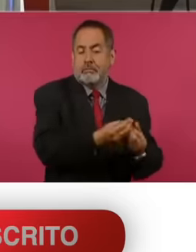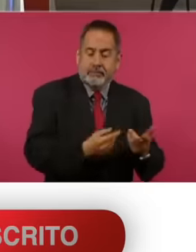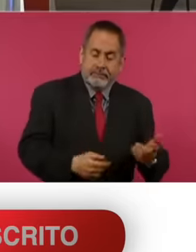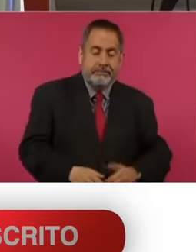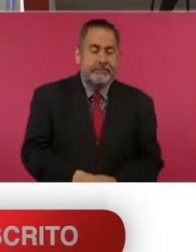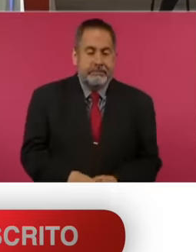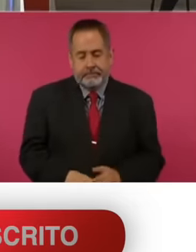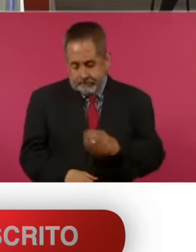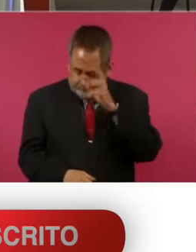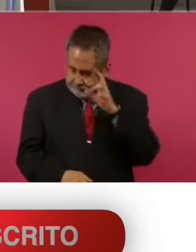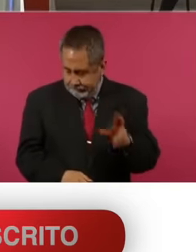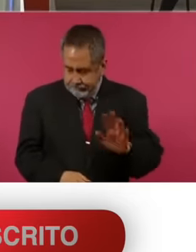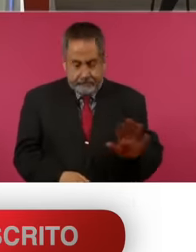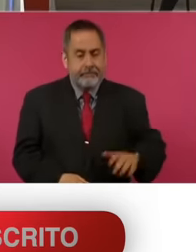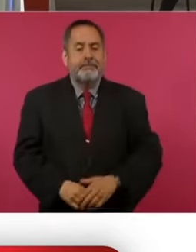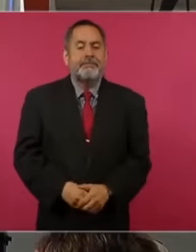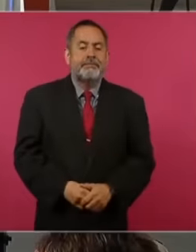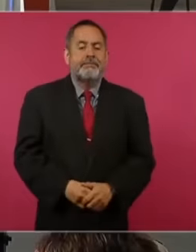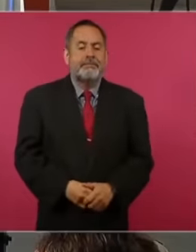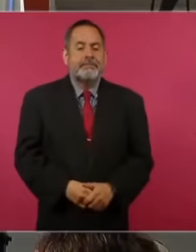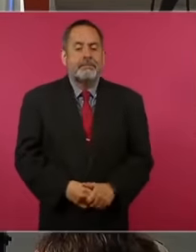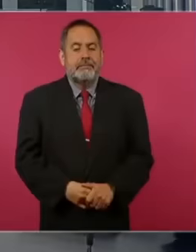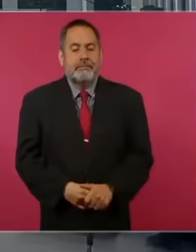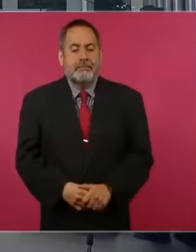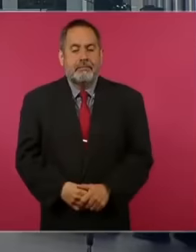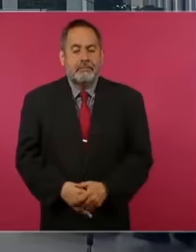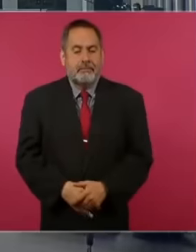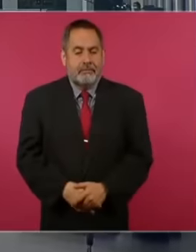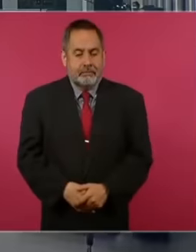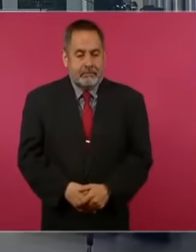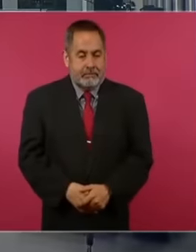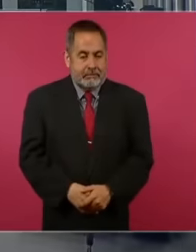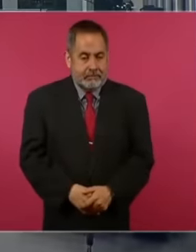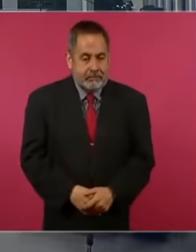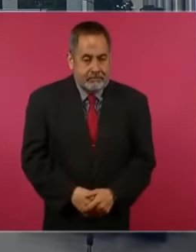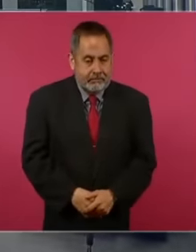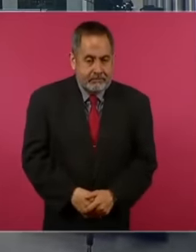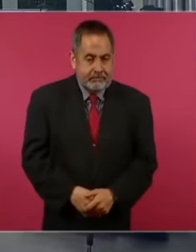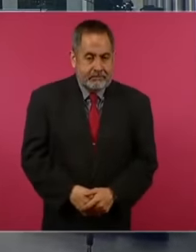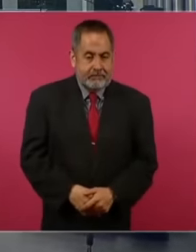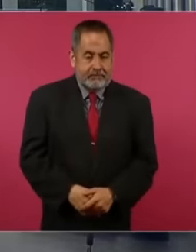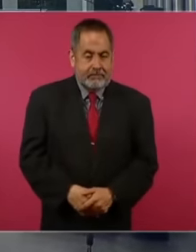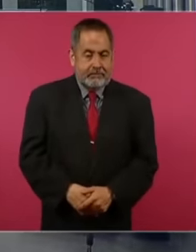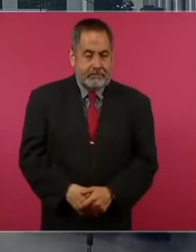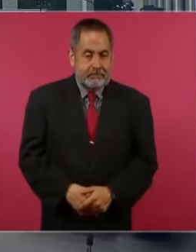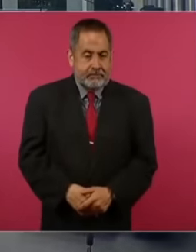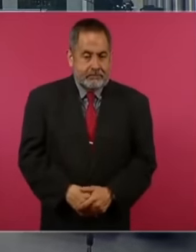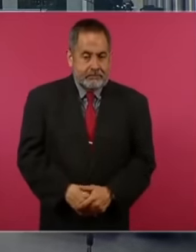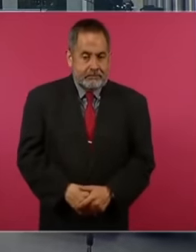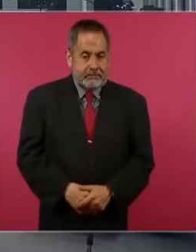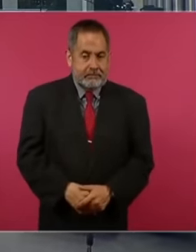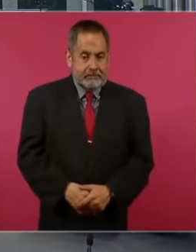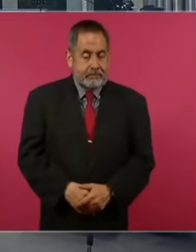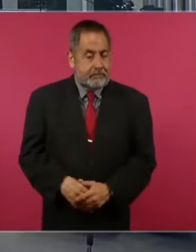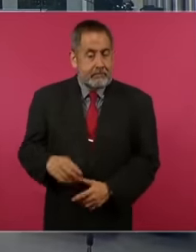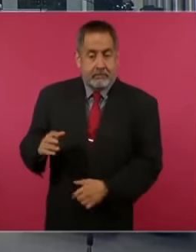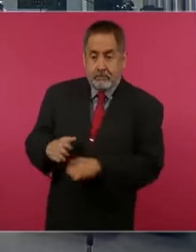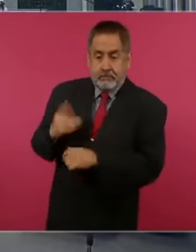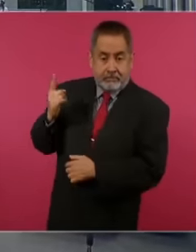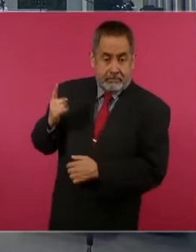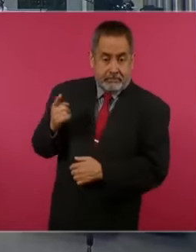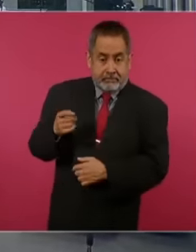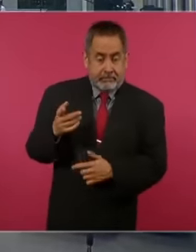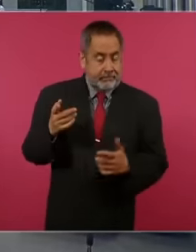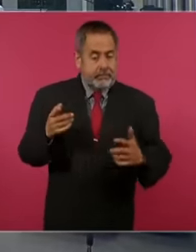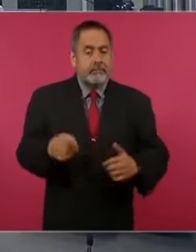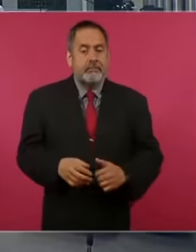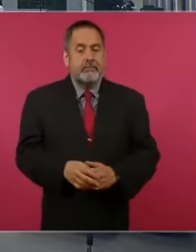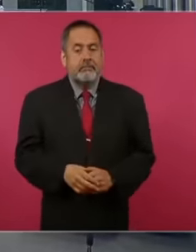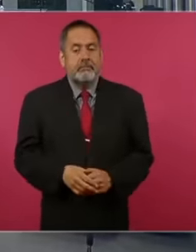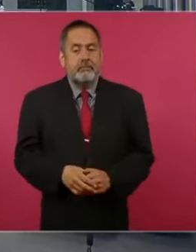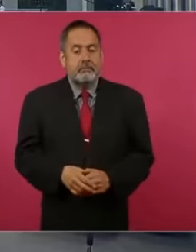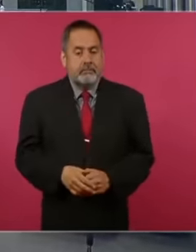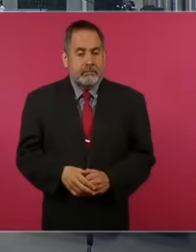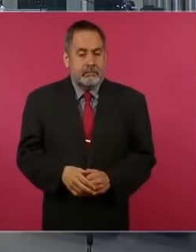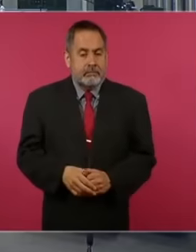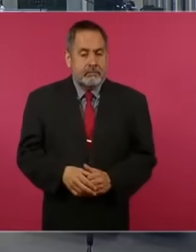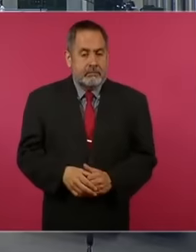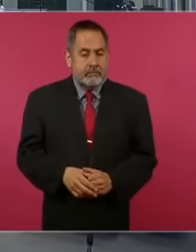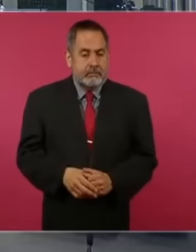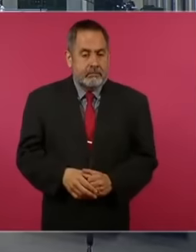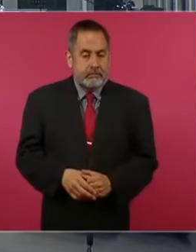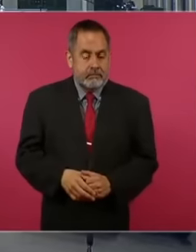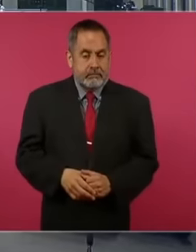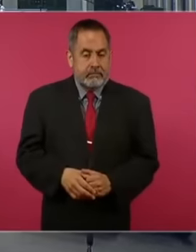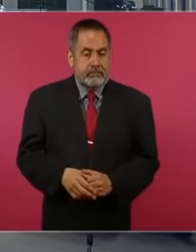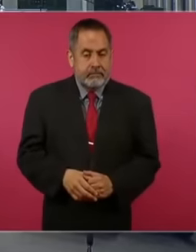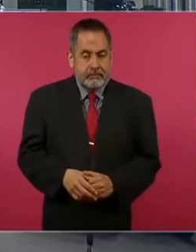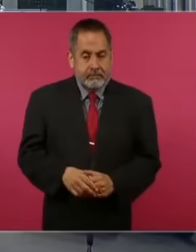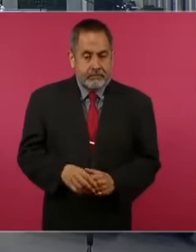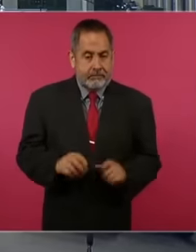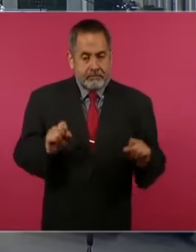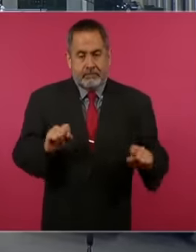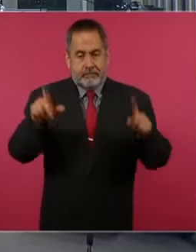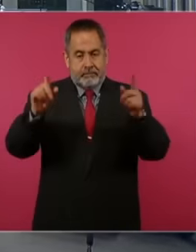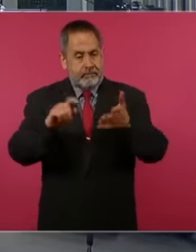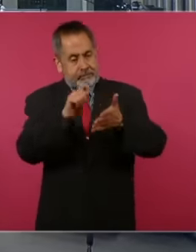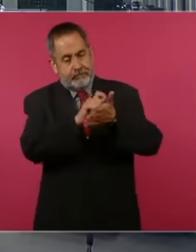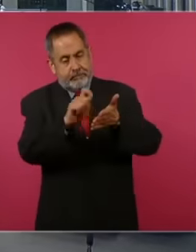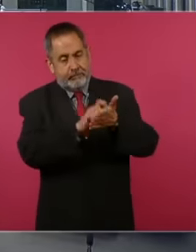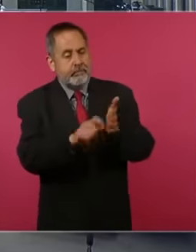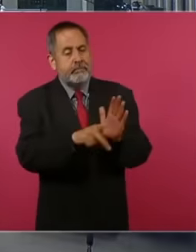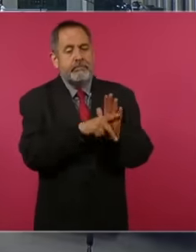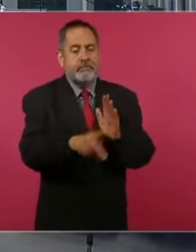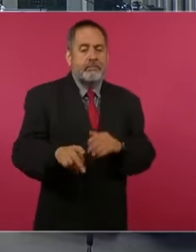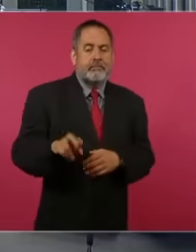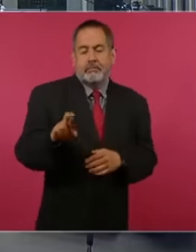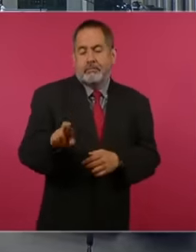respect but because we always put the columnists on the reform and right now